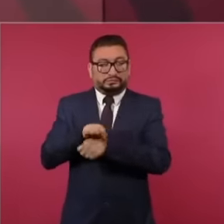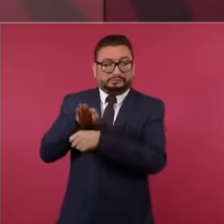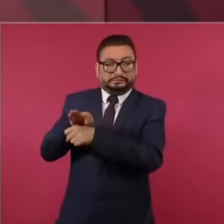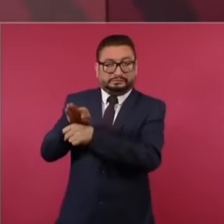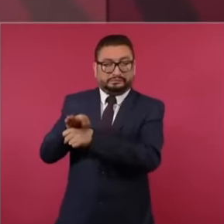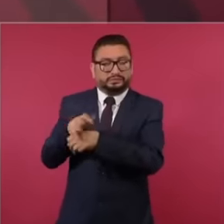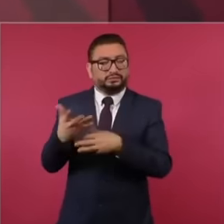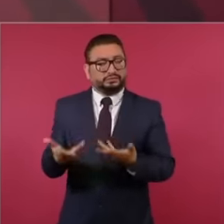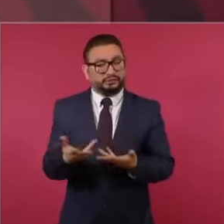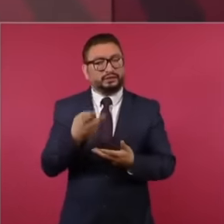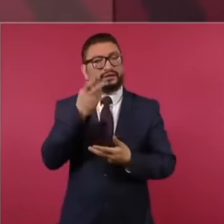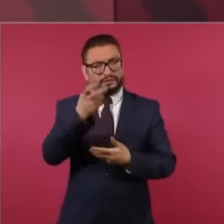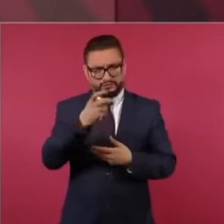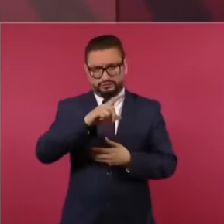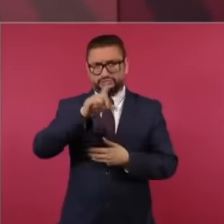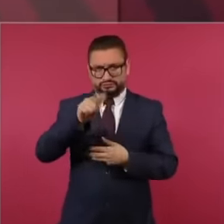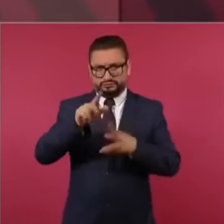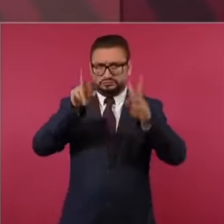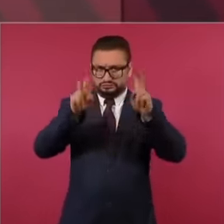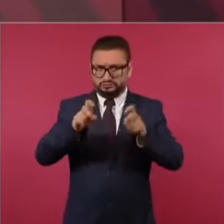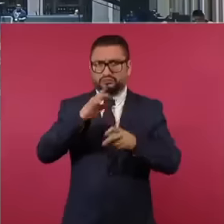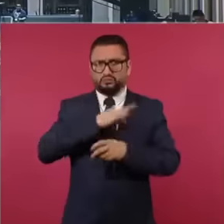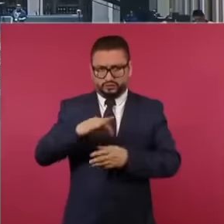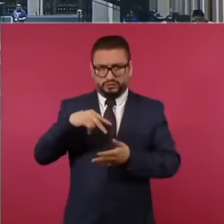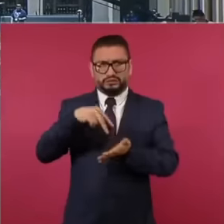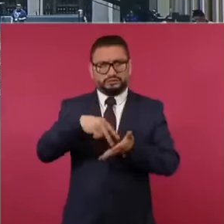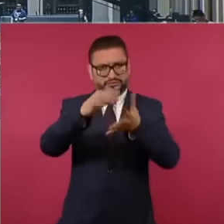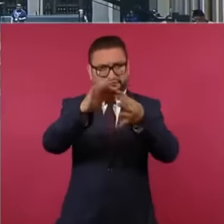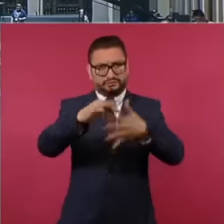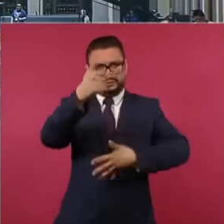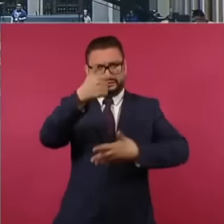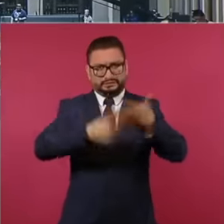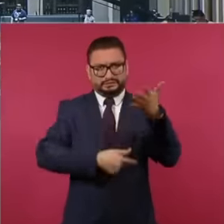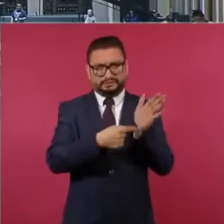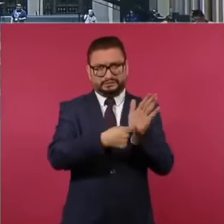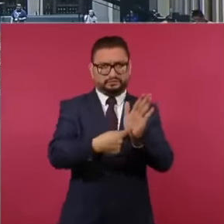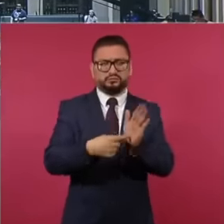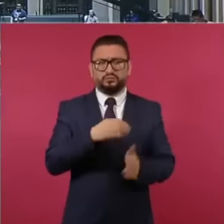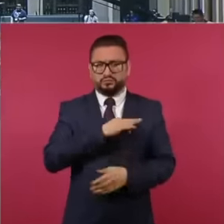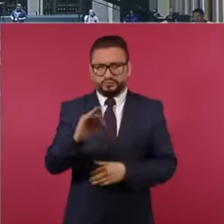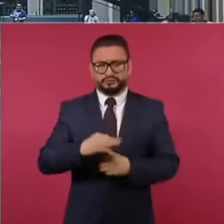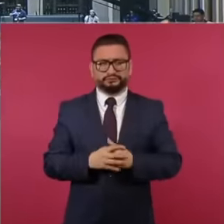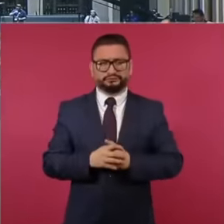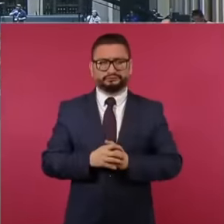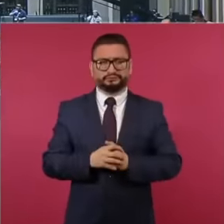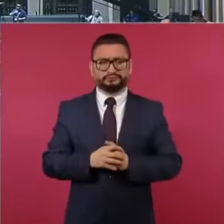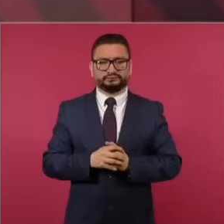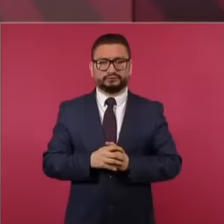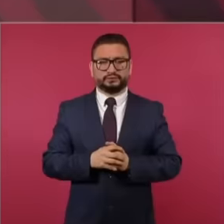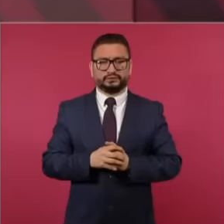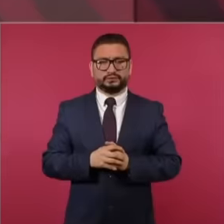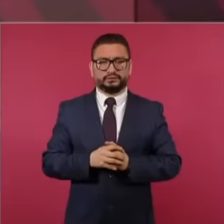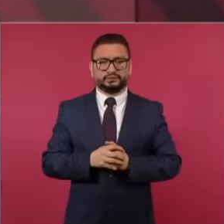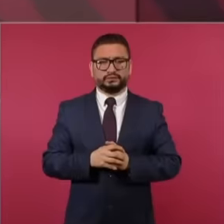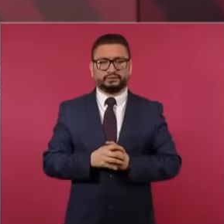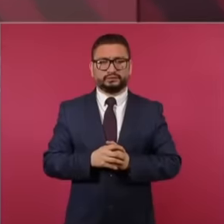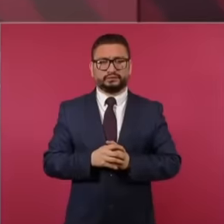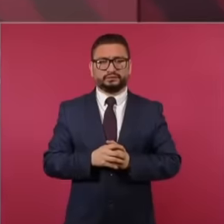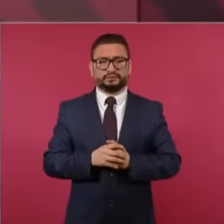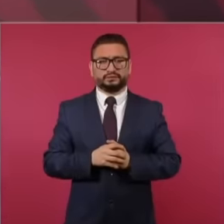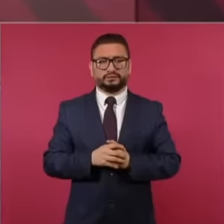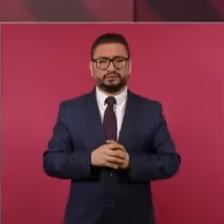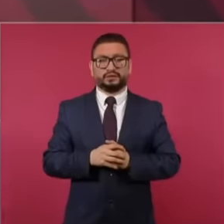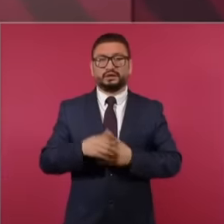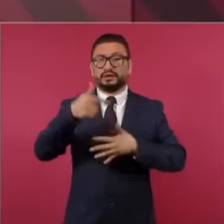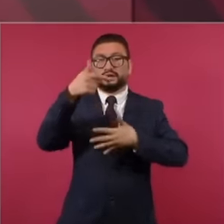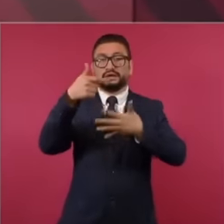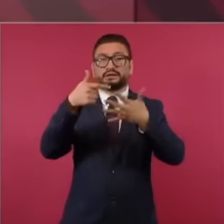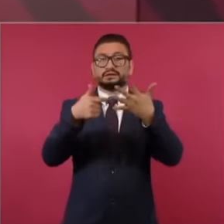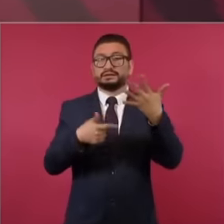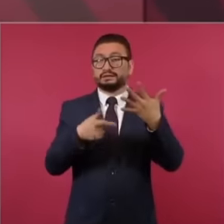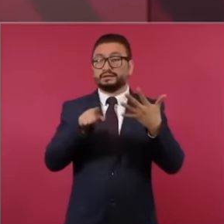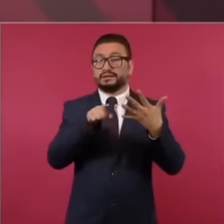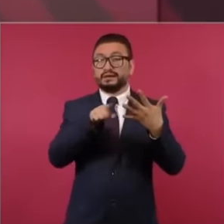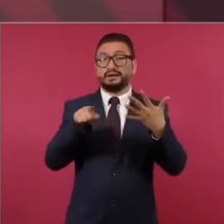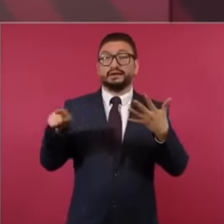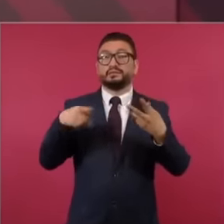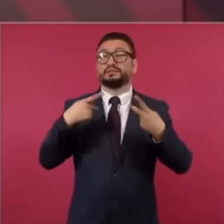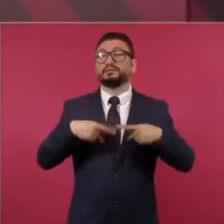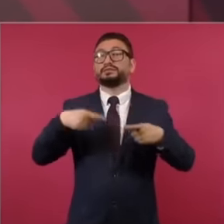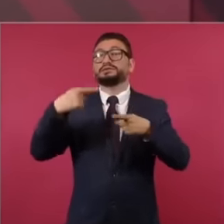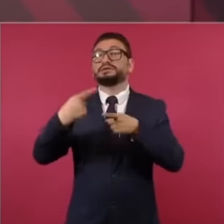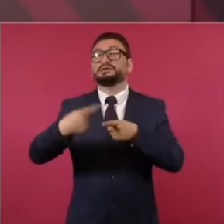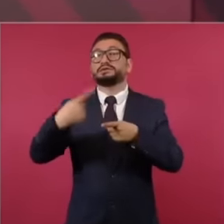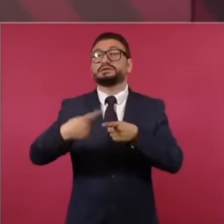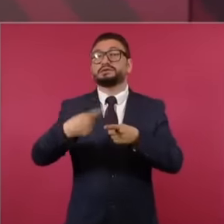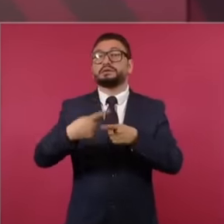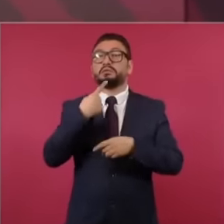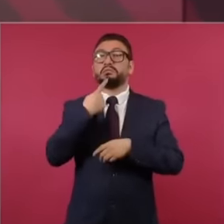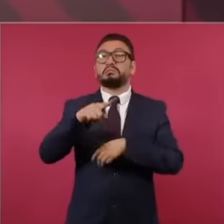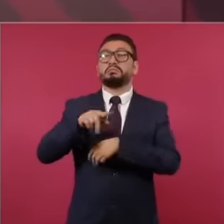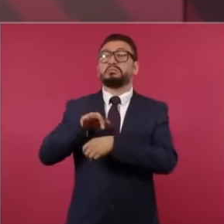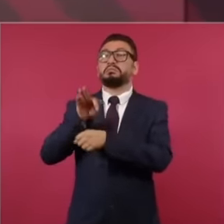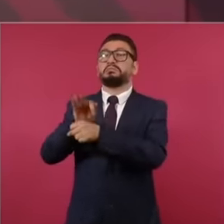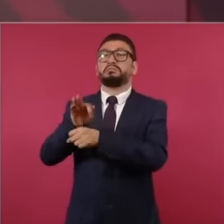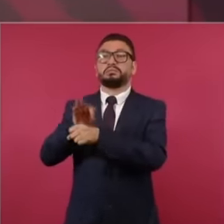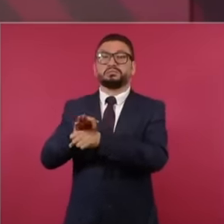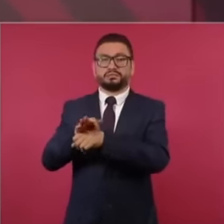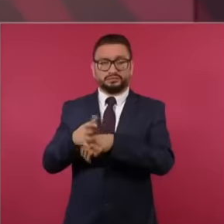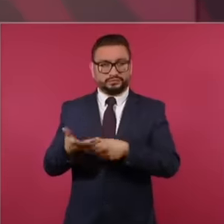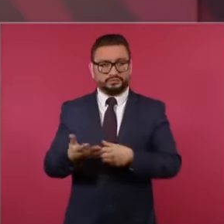that would be a good topic to make known the list of all those who have uh immunity